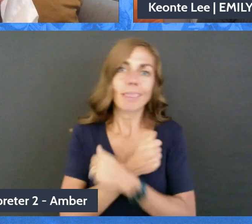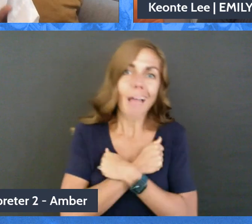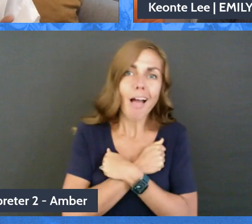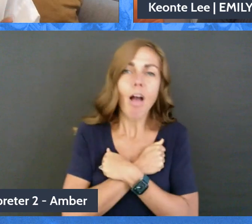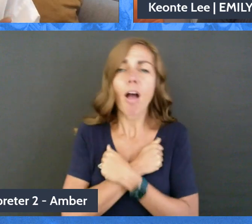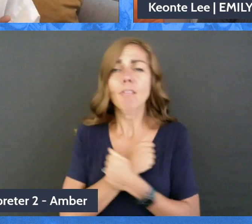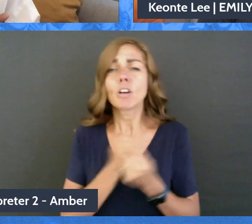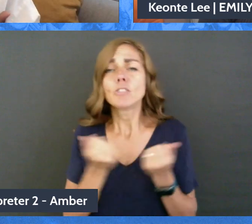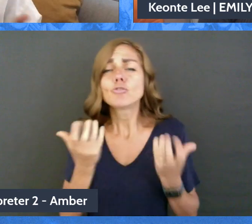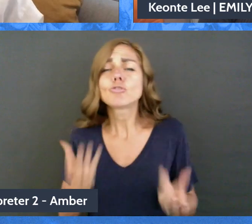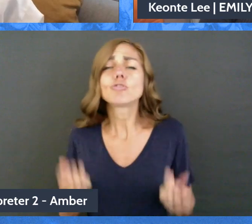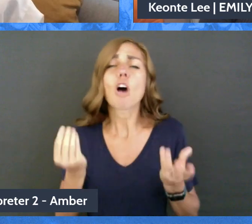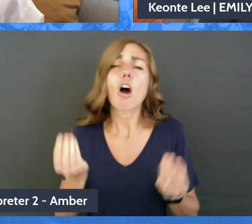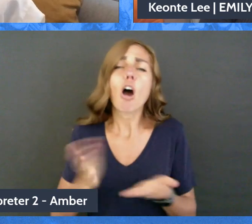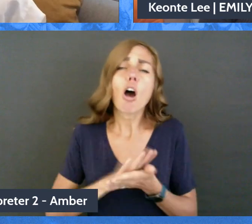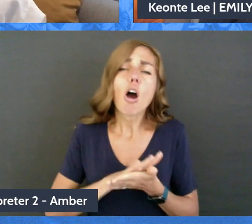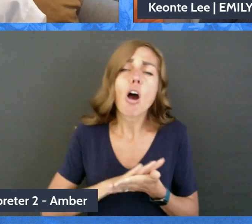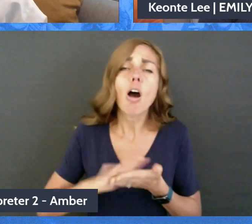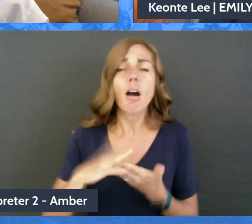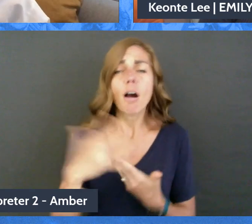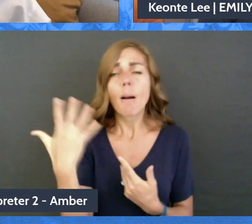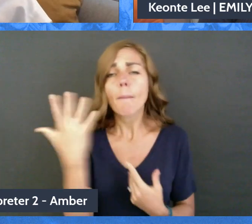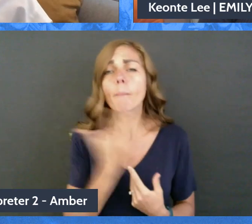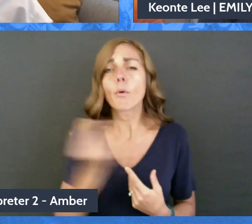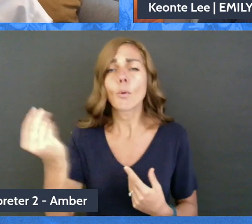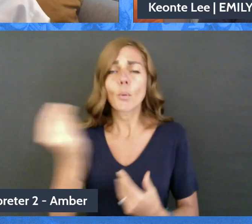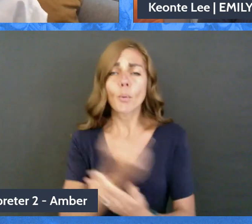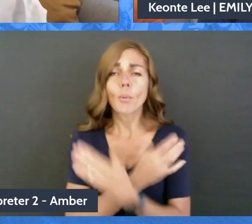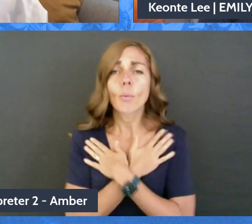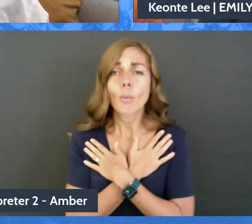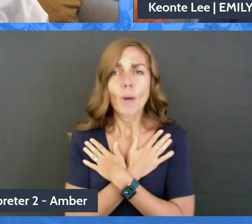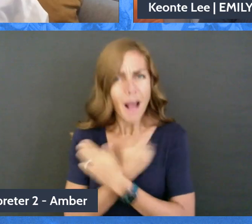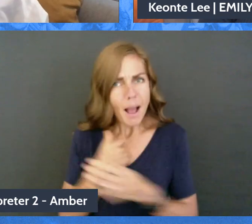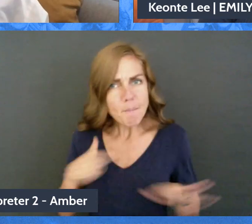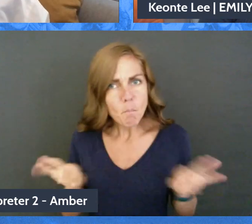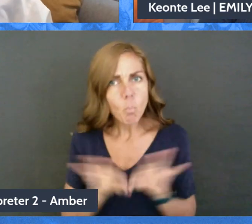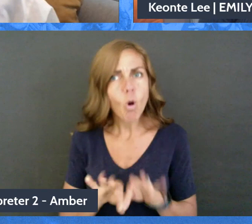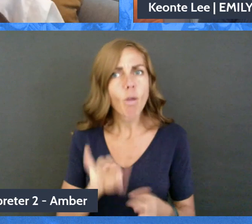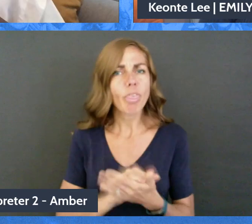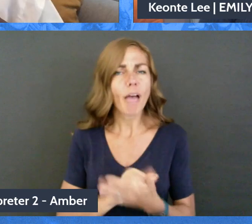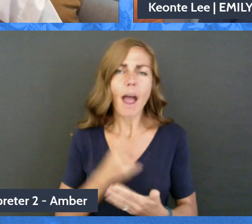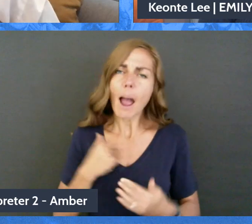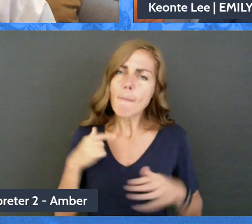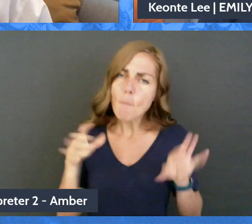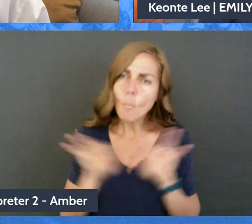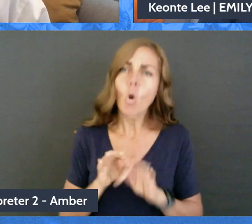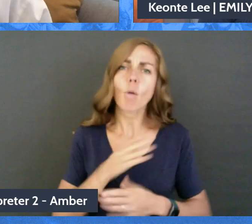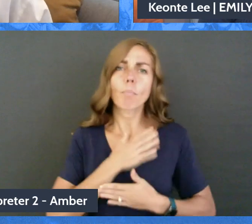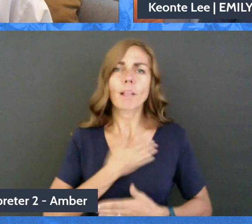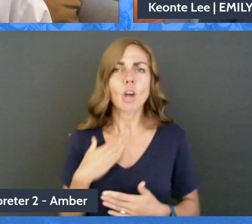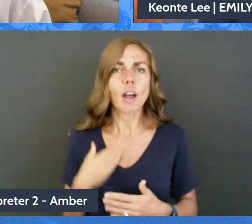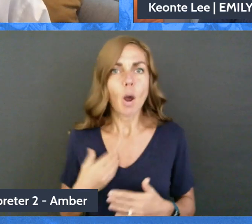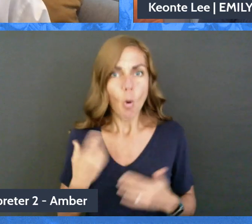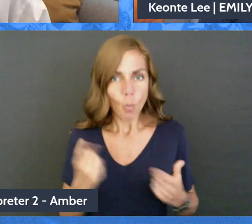of ease, of beauty, of rest, of pleasure. When I move with that knowing,